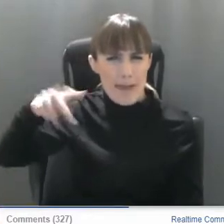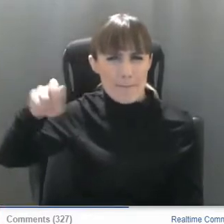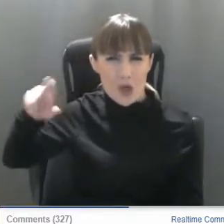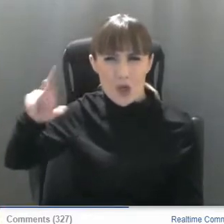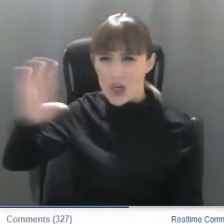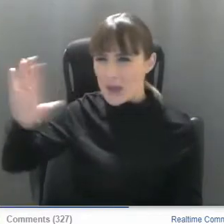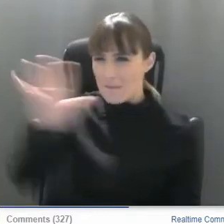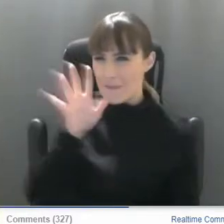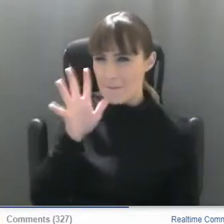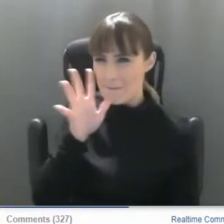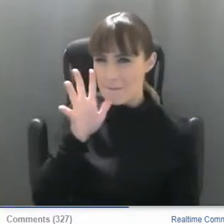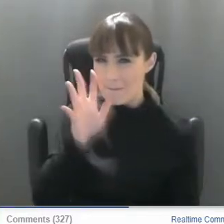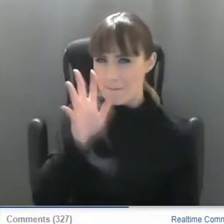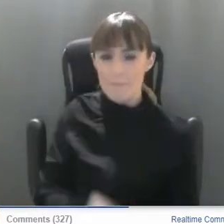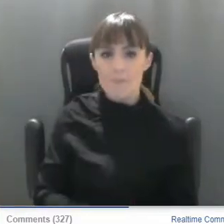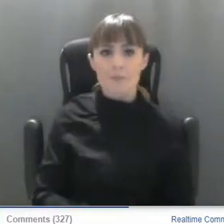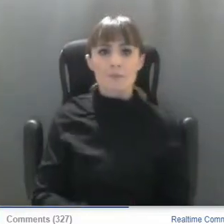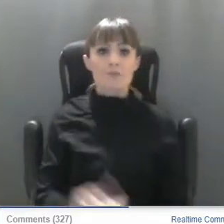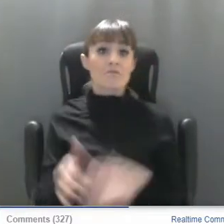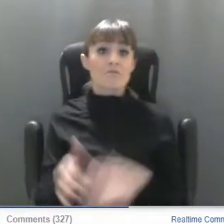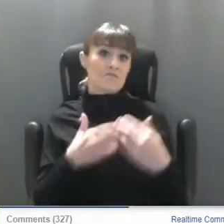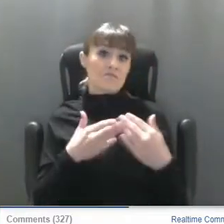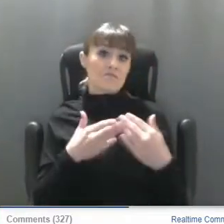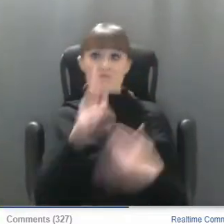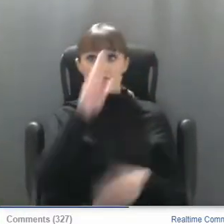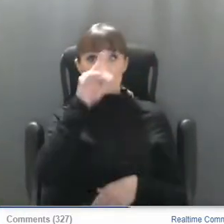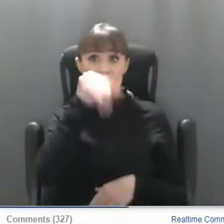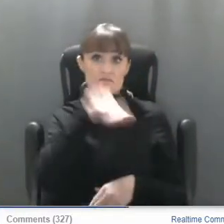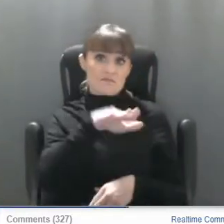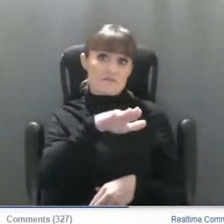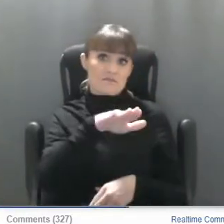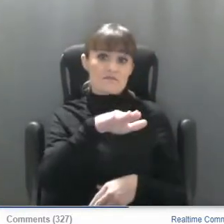elephants. So this just kind of gives you a feel... it's actually kind of a nice way